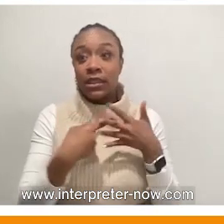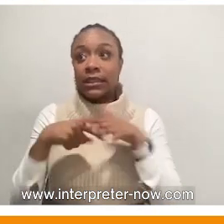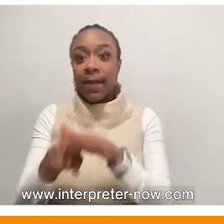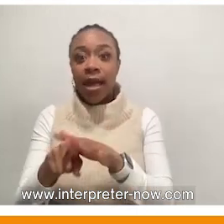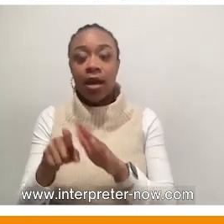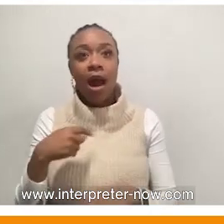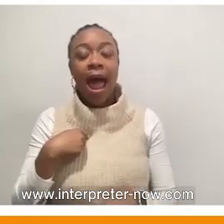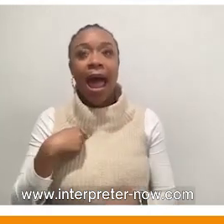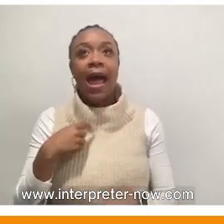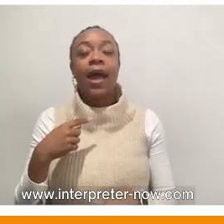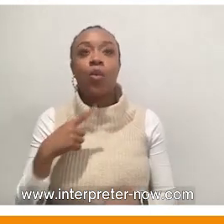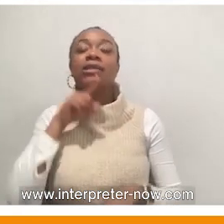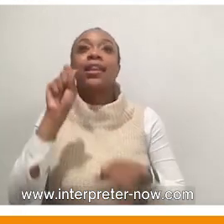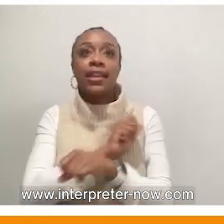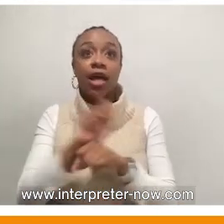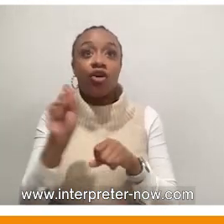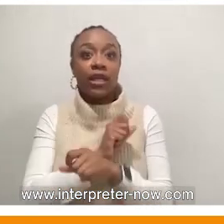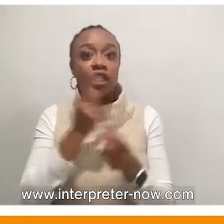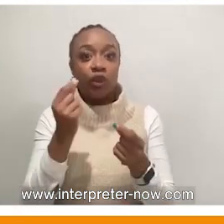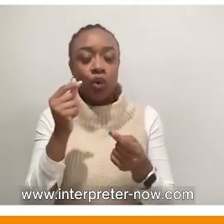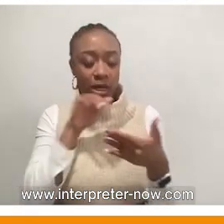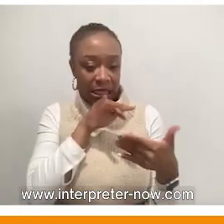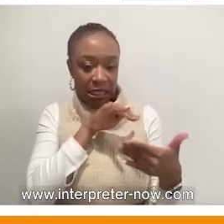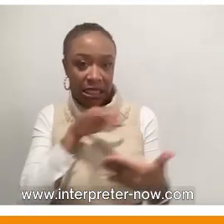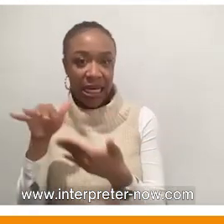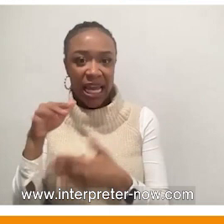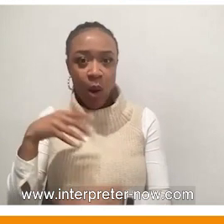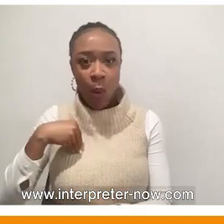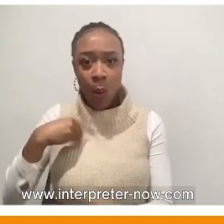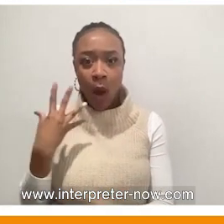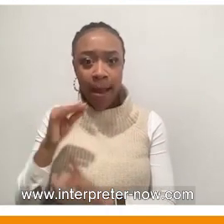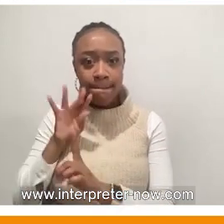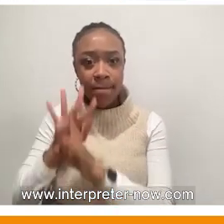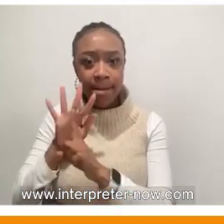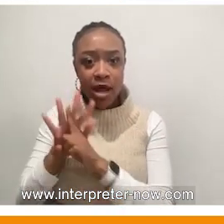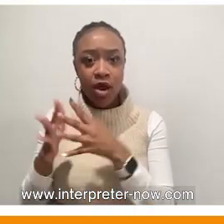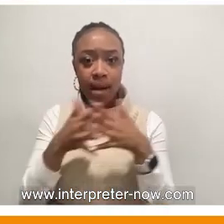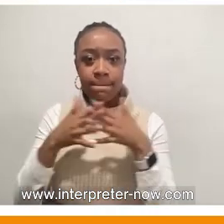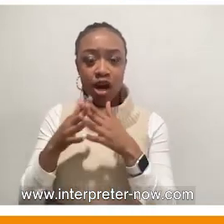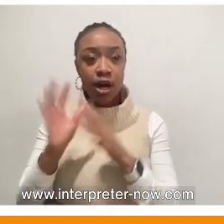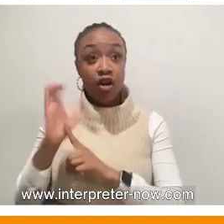I was assimilating to the point where I was literally studying White popular American culture.